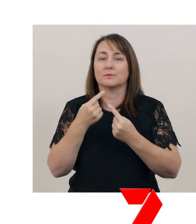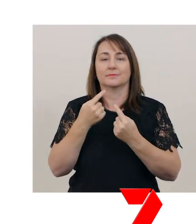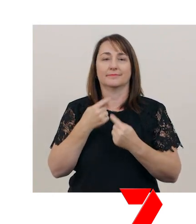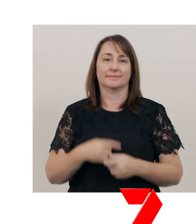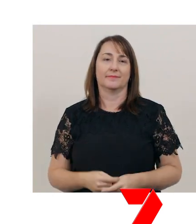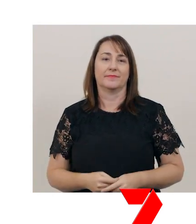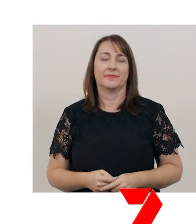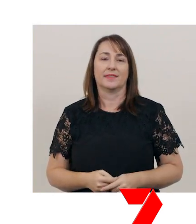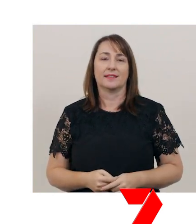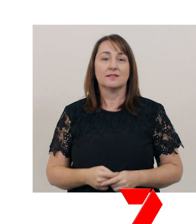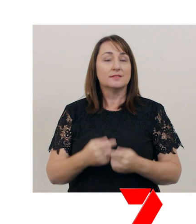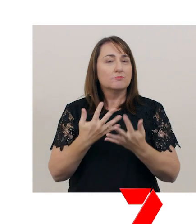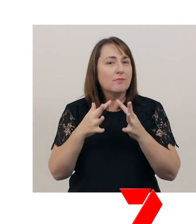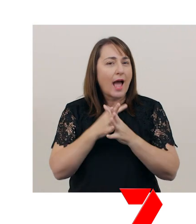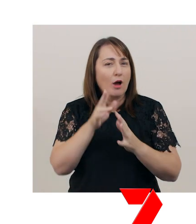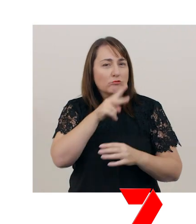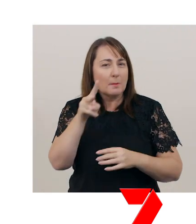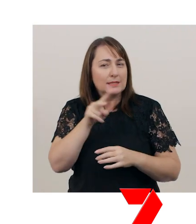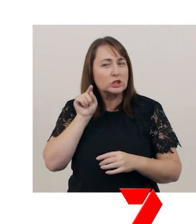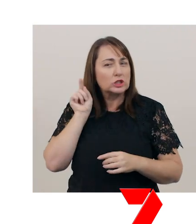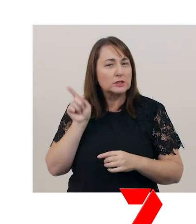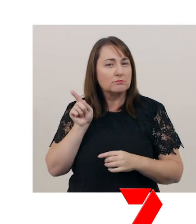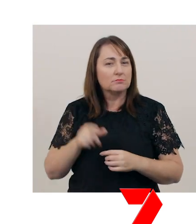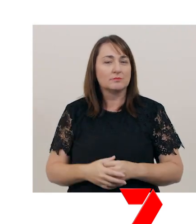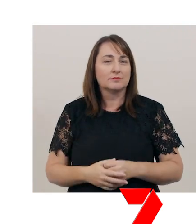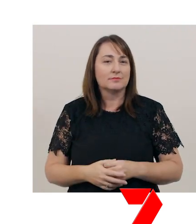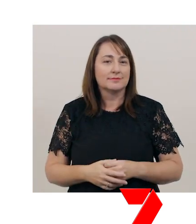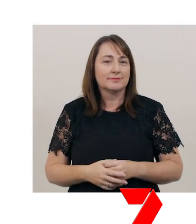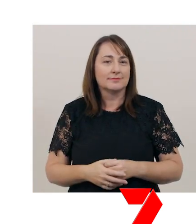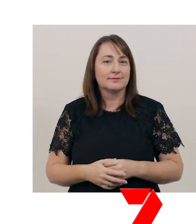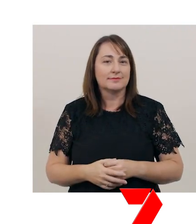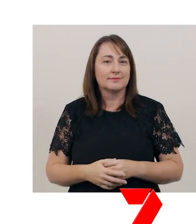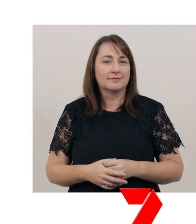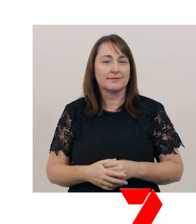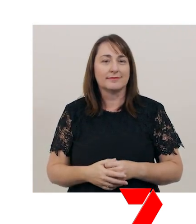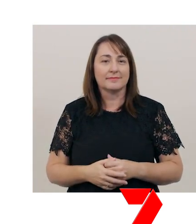How has the author used repetition?